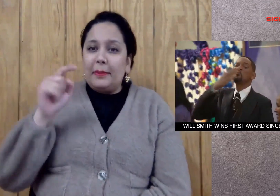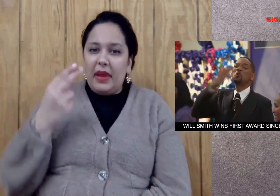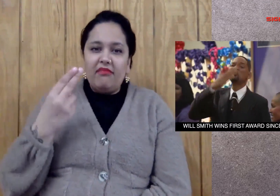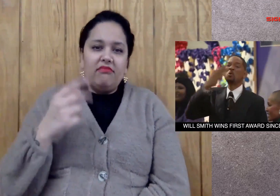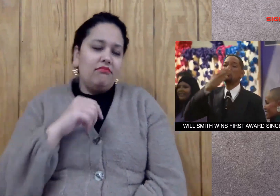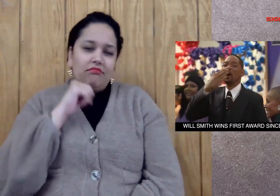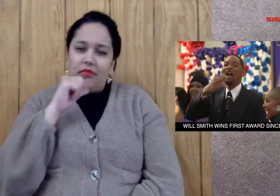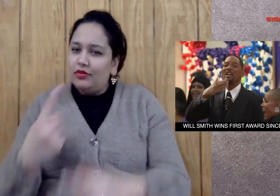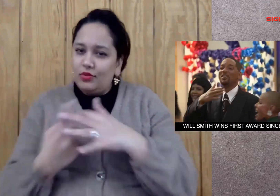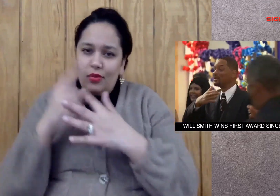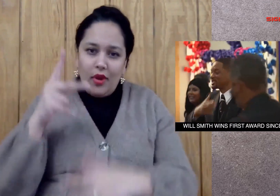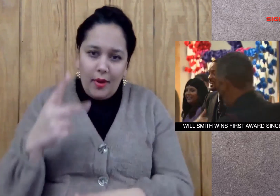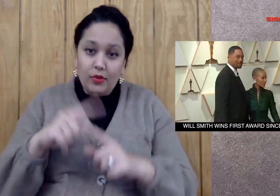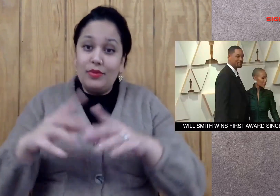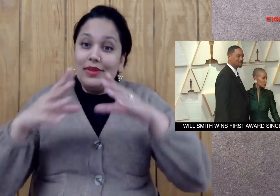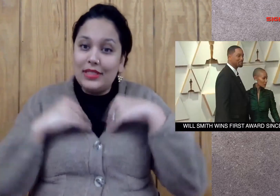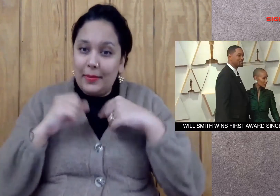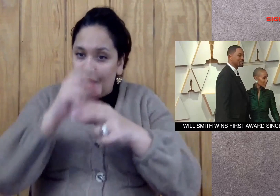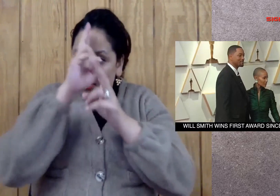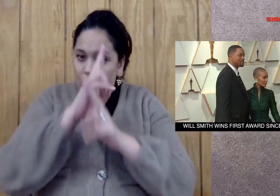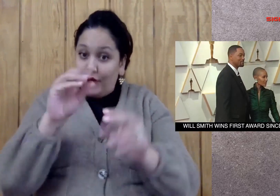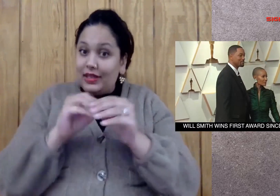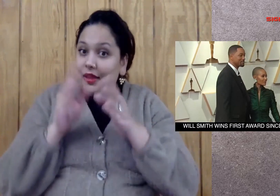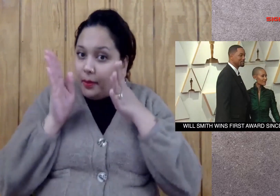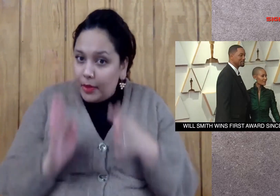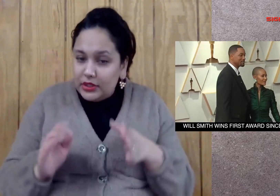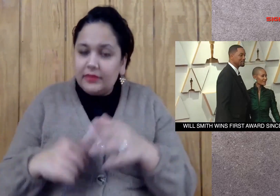Smith was not present to accept the honor in person.